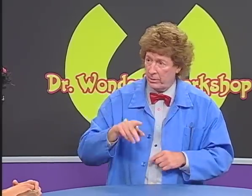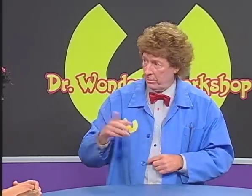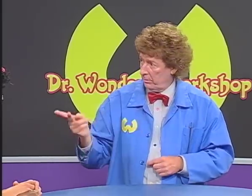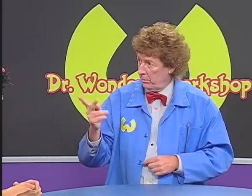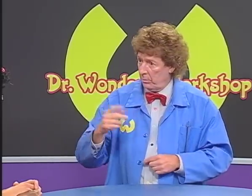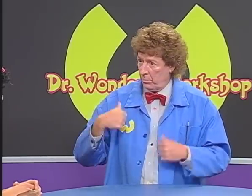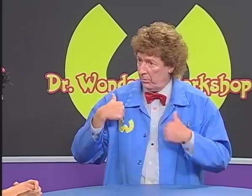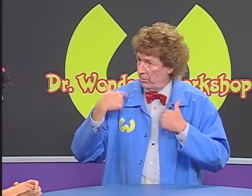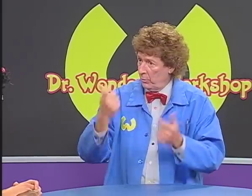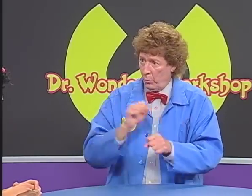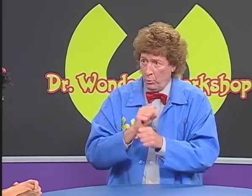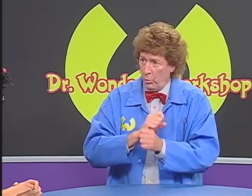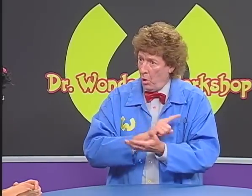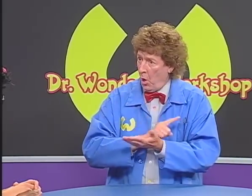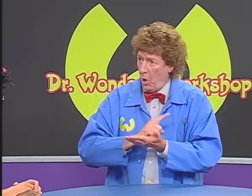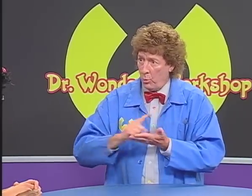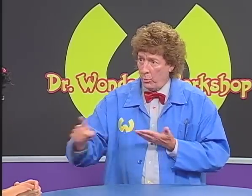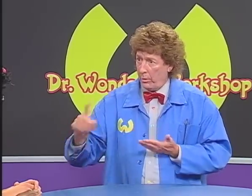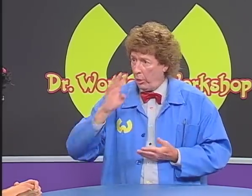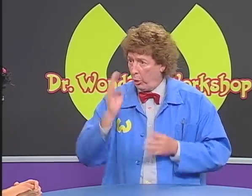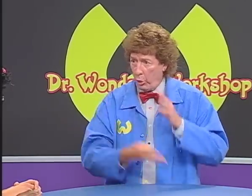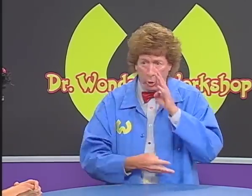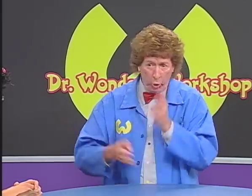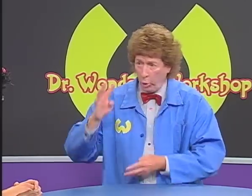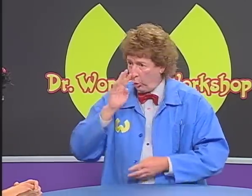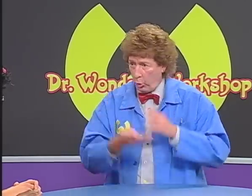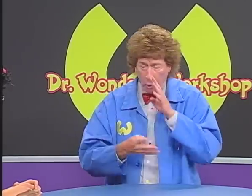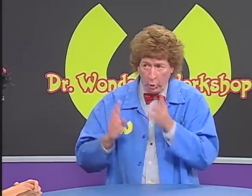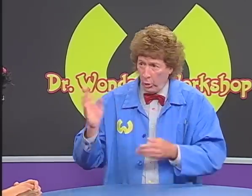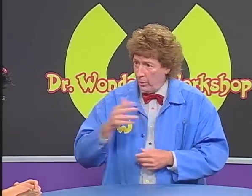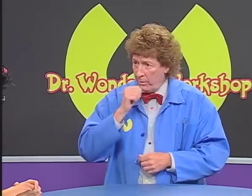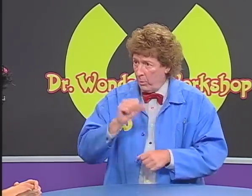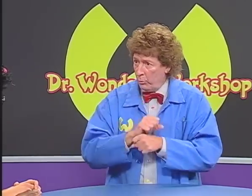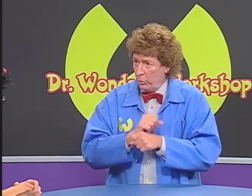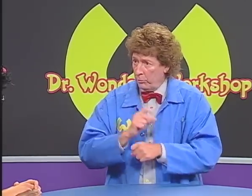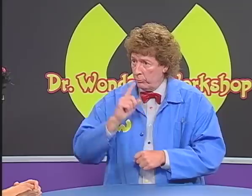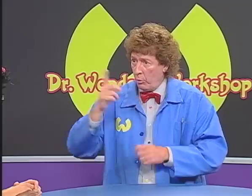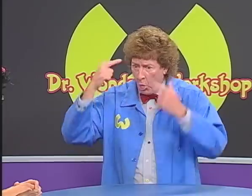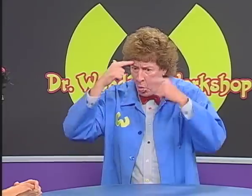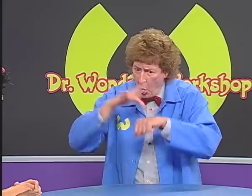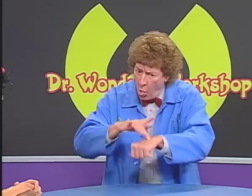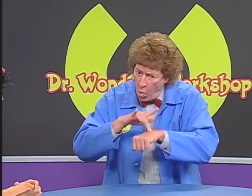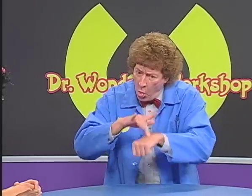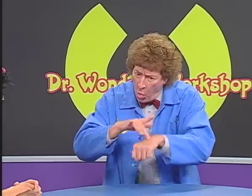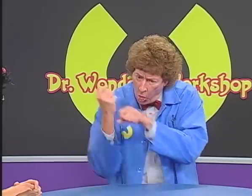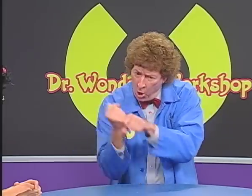THAT YOU TWO HAVEN'T BEEN WORKING ALL THIS WEEK? YOU'VE IGNORED YOUR WORK, AND YOU GUYS HAVE BEEN SO OBSESSED